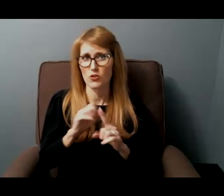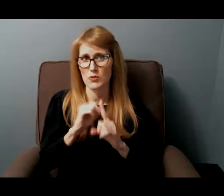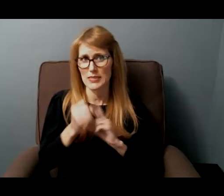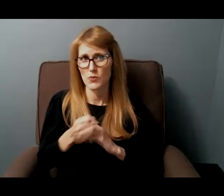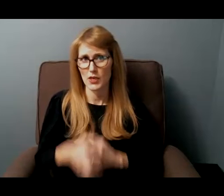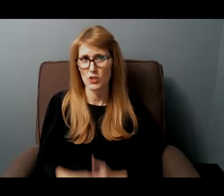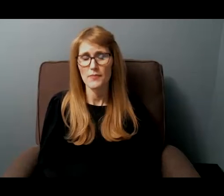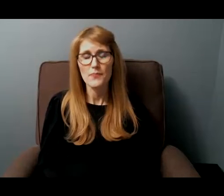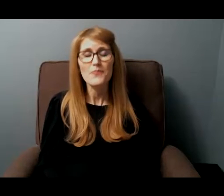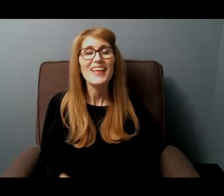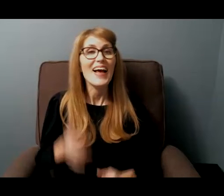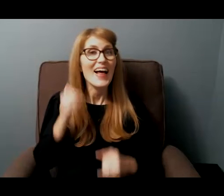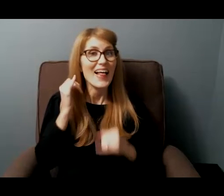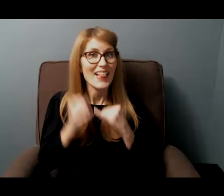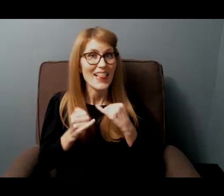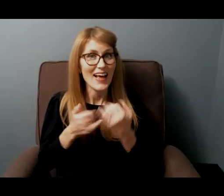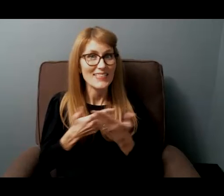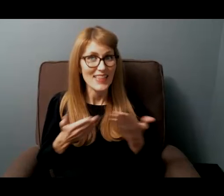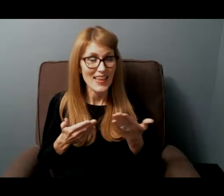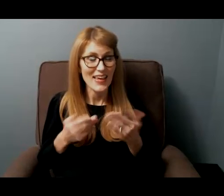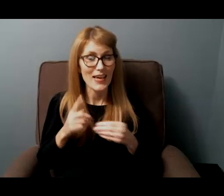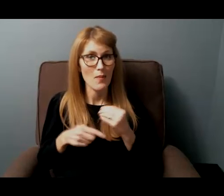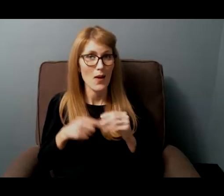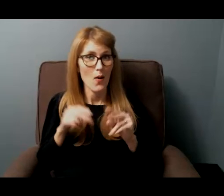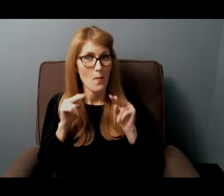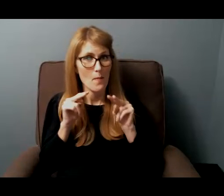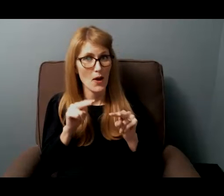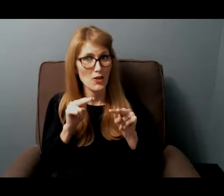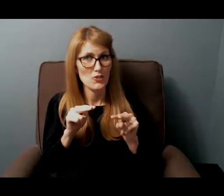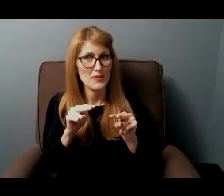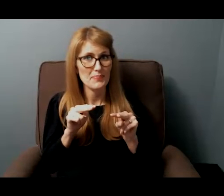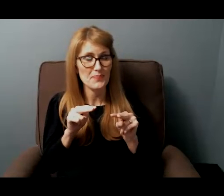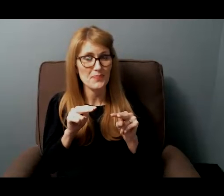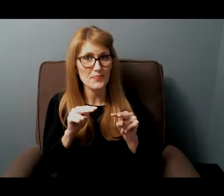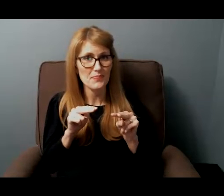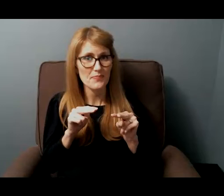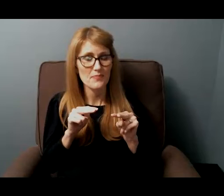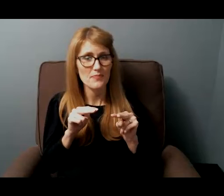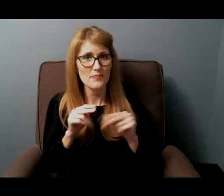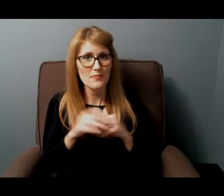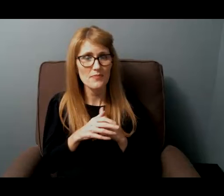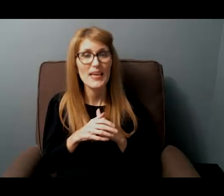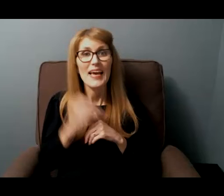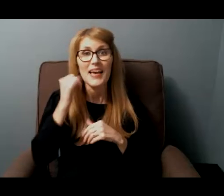Last thing I will say about monitoring is to succeed in doing this, you really have to have